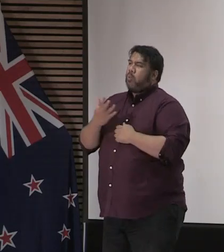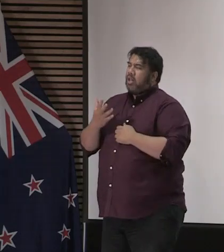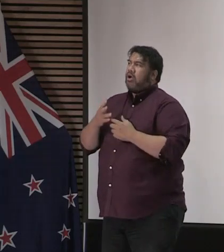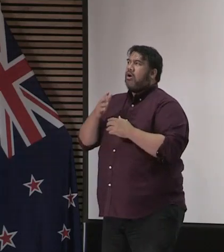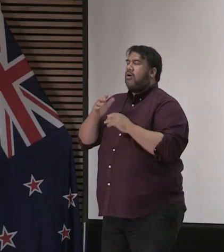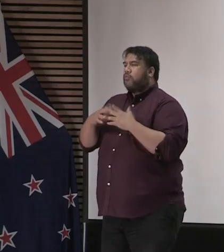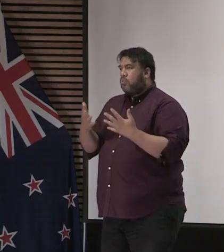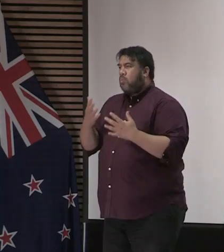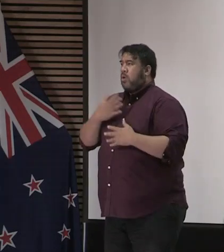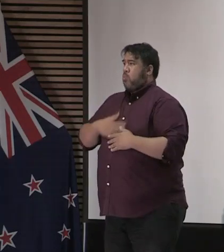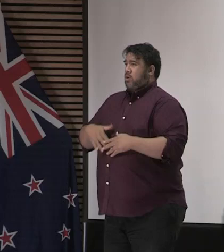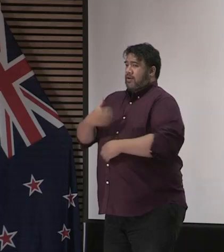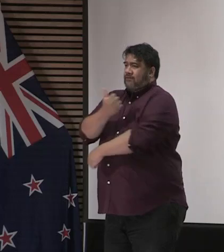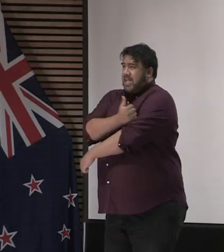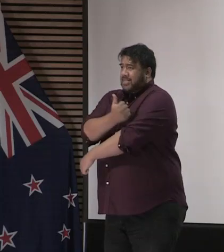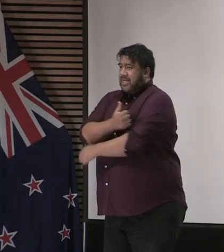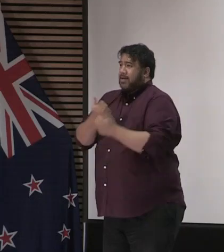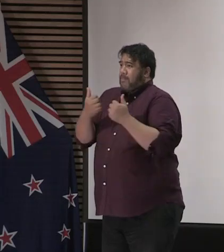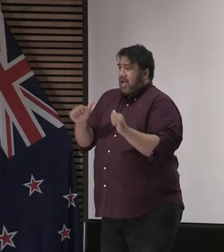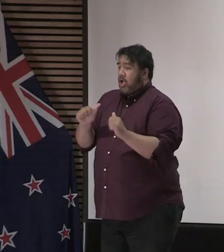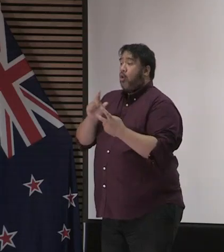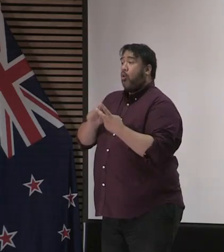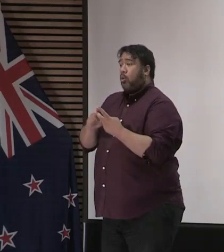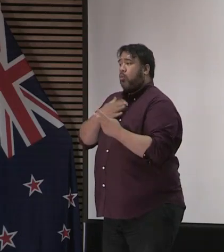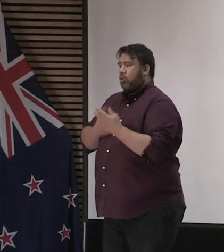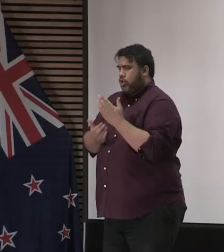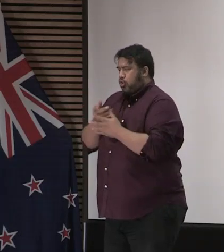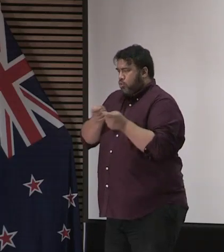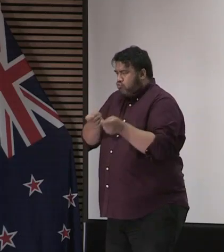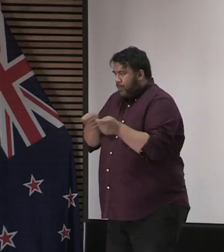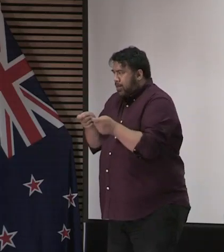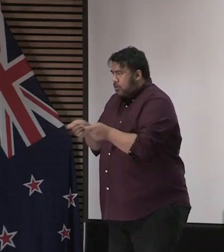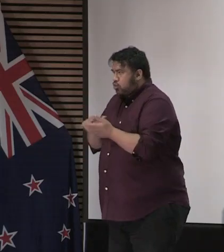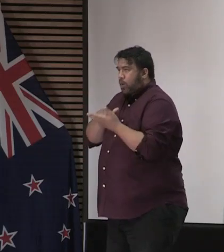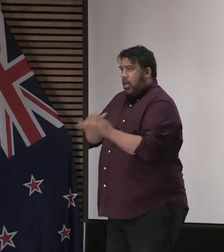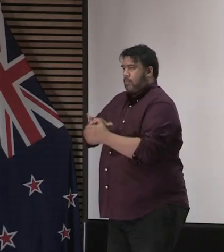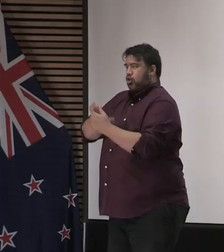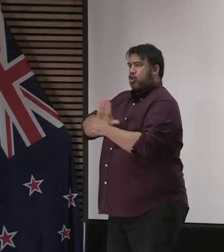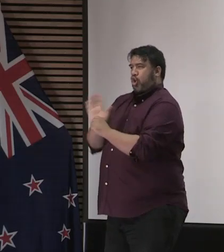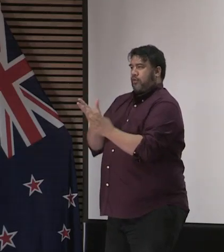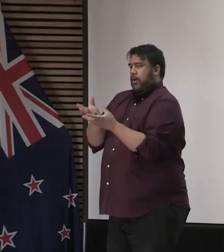development that every country is looking to is the development of a vaccine,